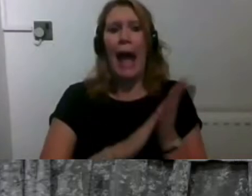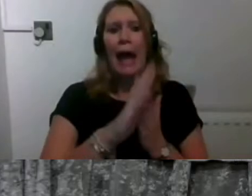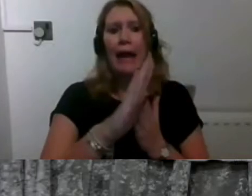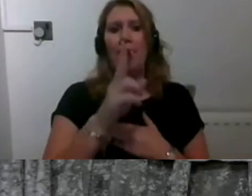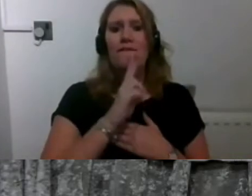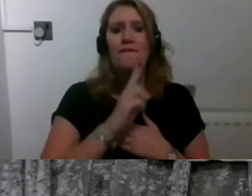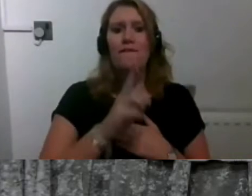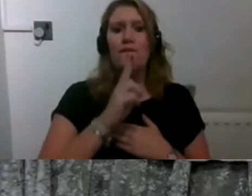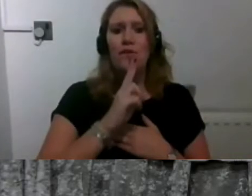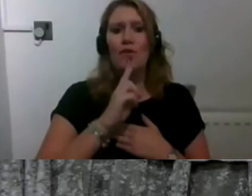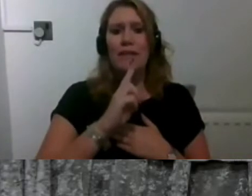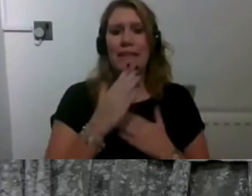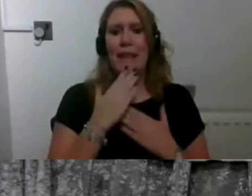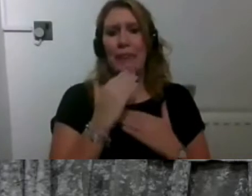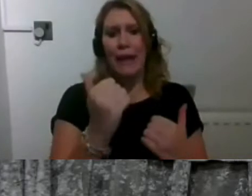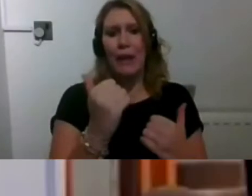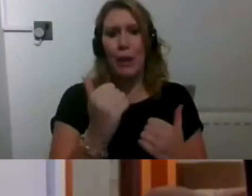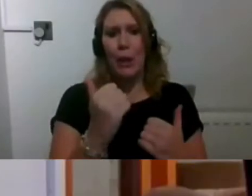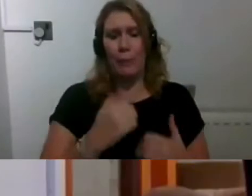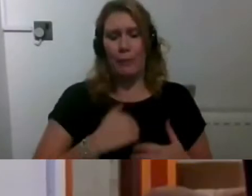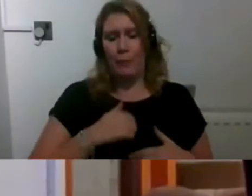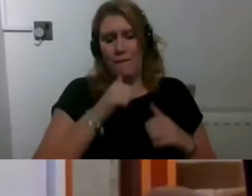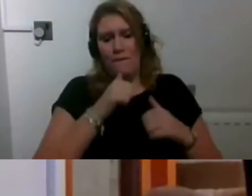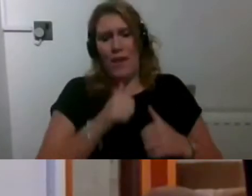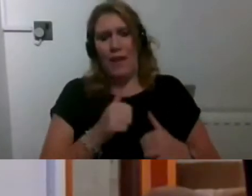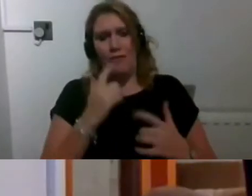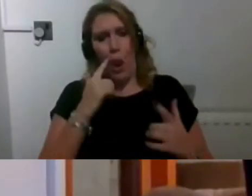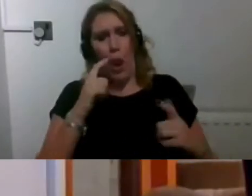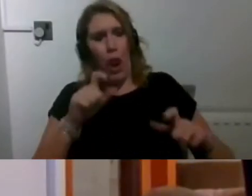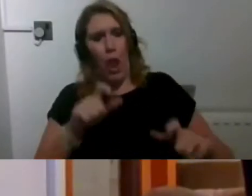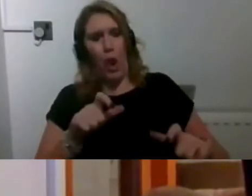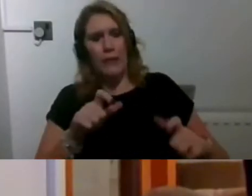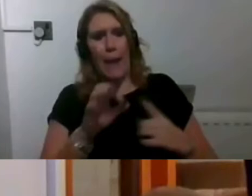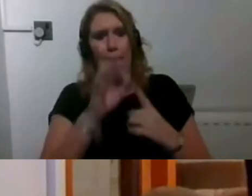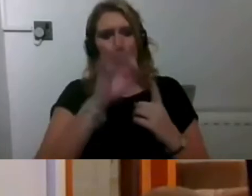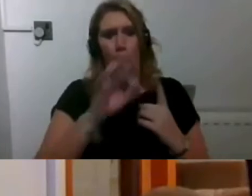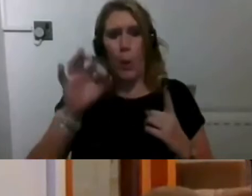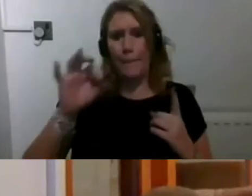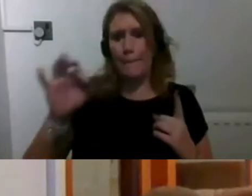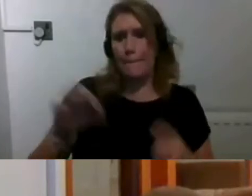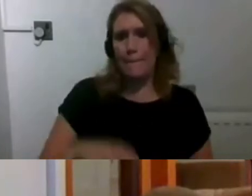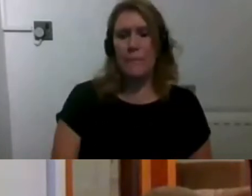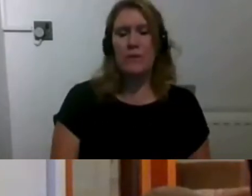for voicing that, that's one of my favourite lockdown poems.